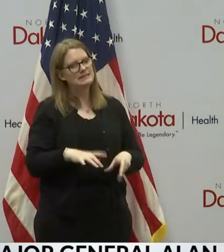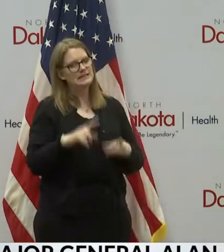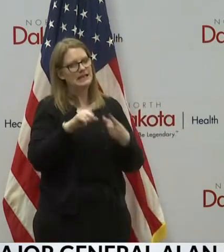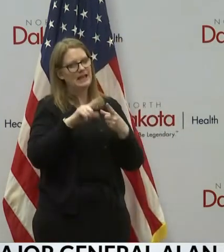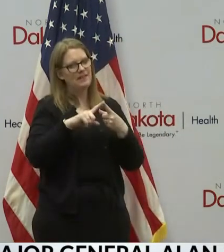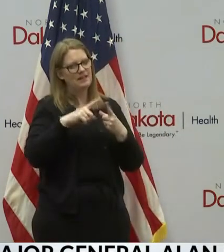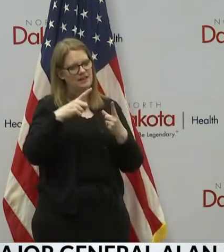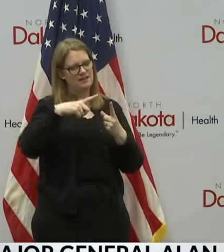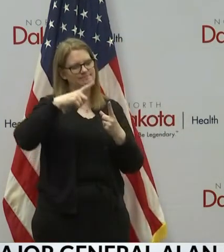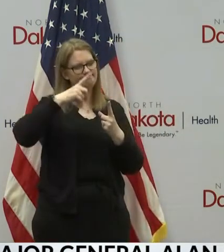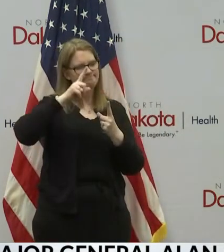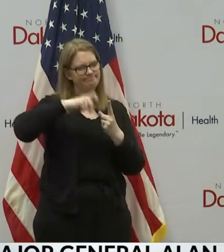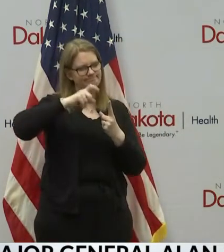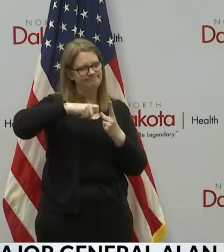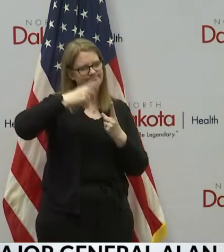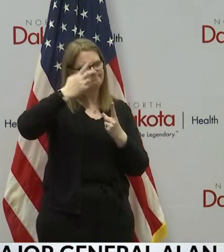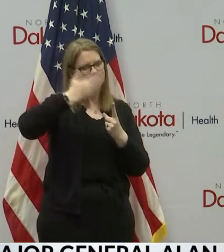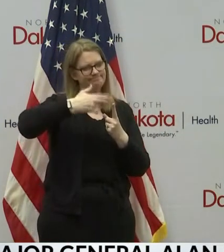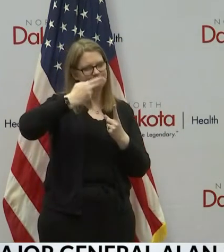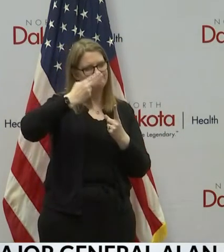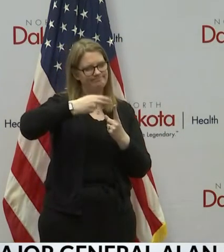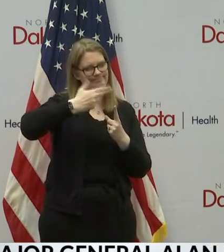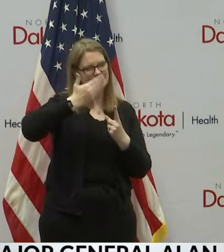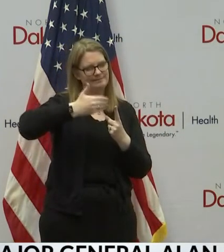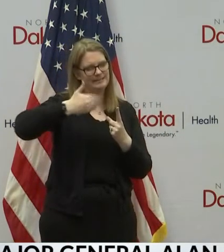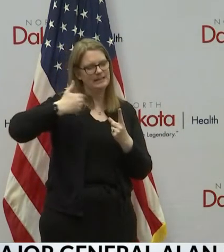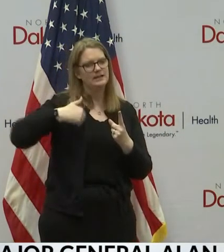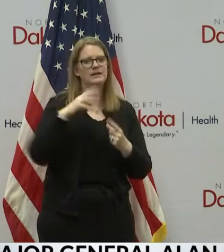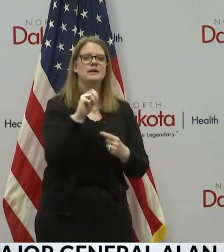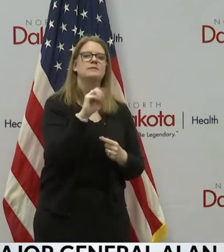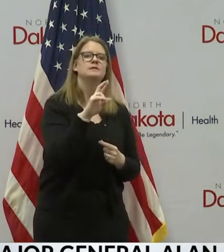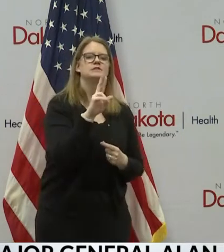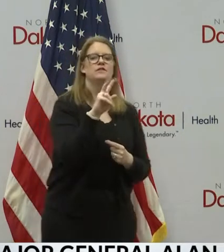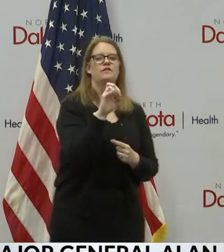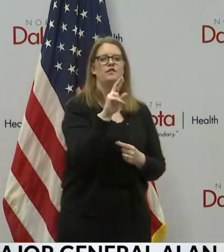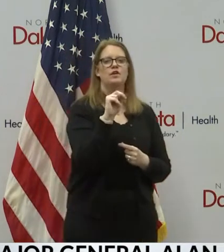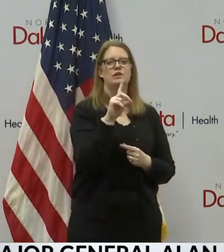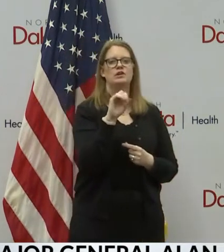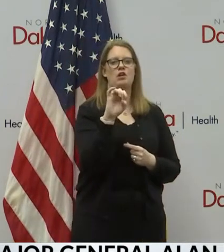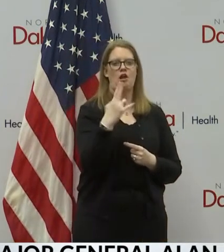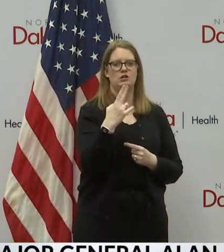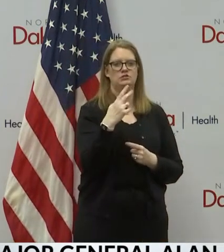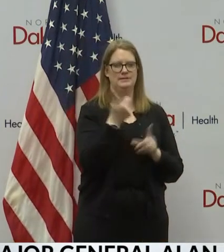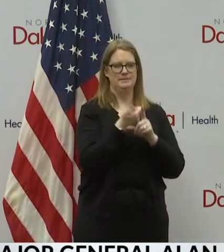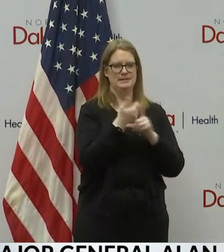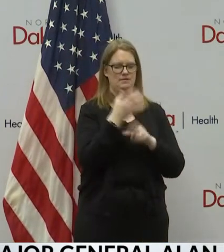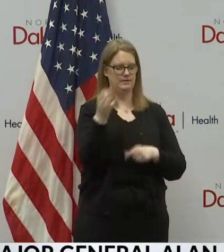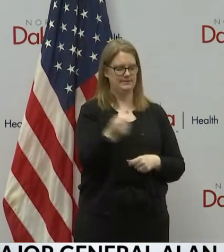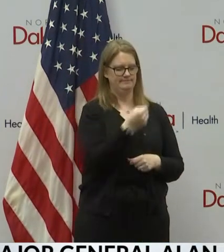I'D LIKE TO ADD, TOO, THAT THE GOVERNORS OFTEN MENTIONED THAT TESTING AND CRAB CAKE GO HAND-IN-HAND.